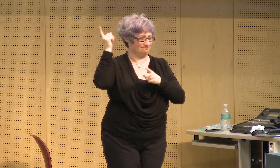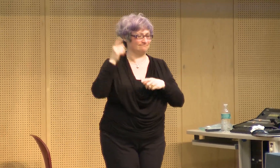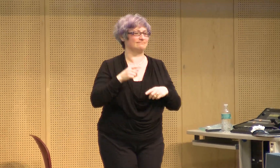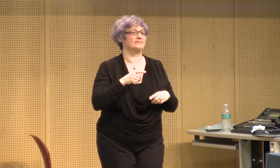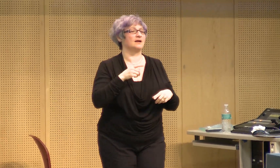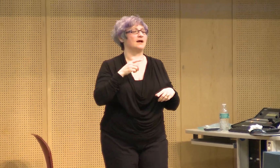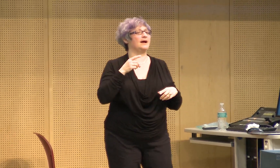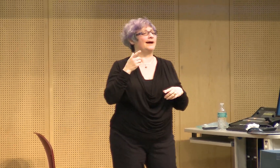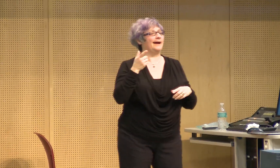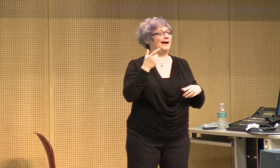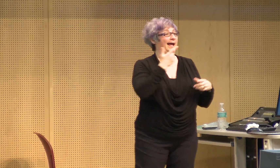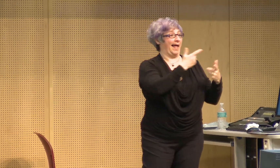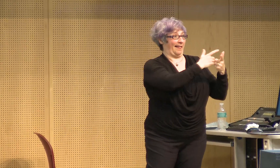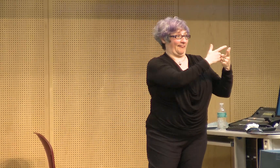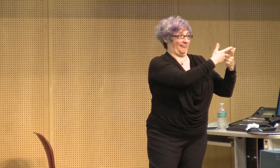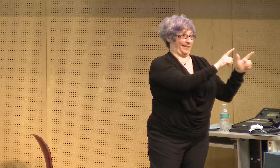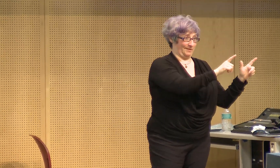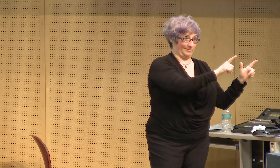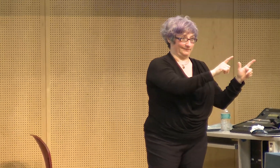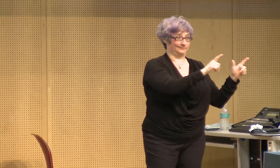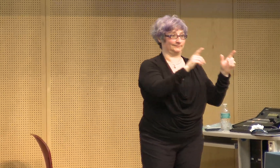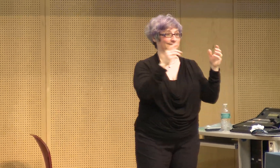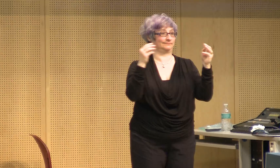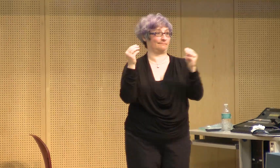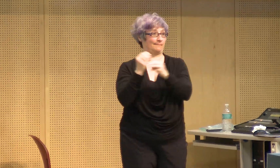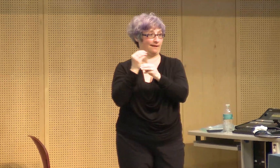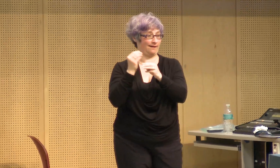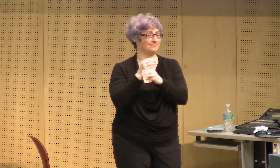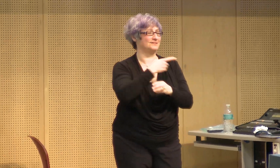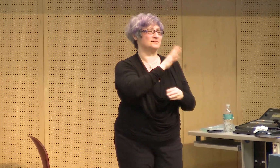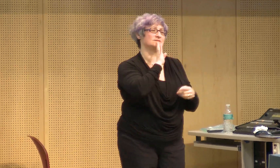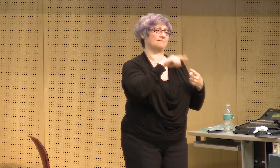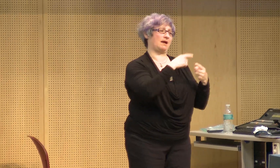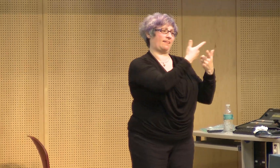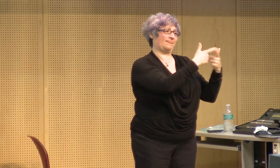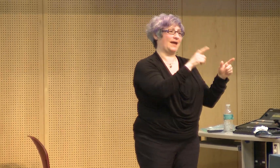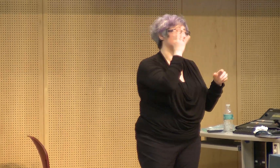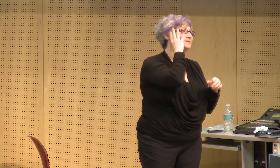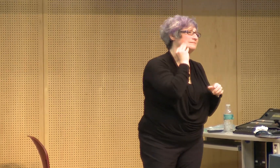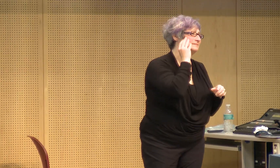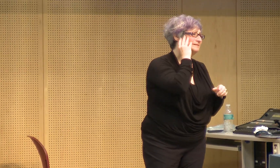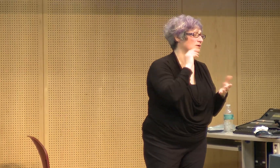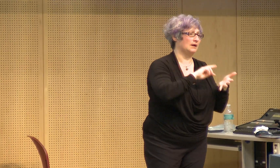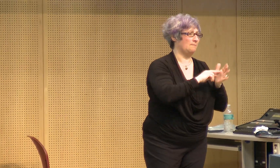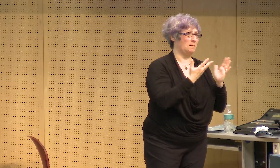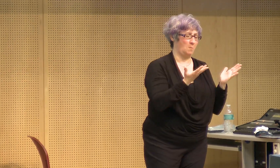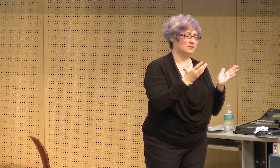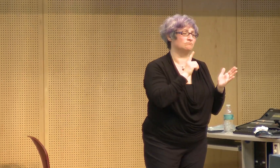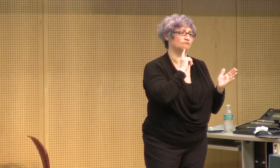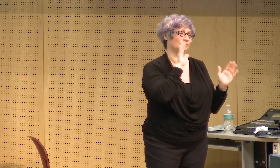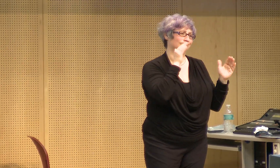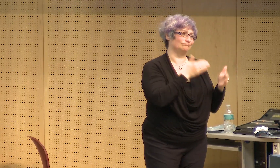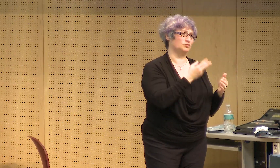First I'd like to explain some of the terminology on this slide. It talks about language and math.